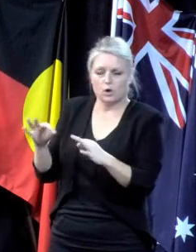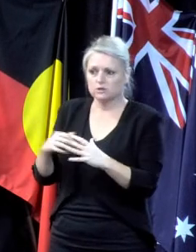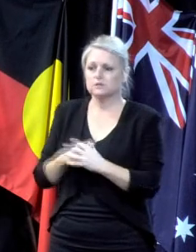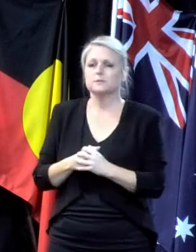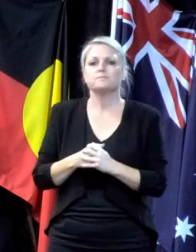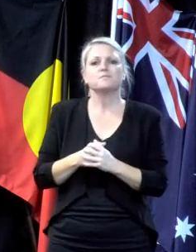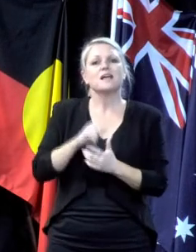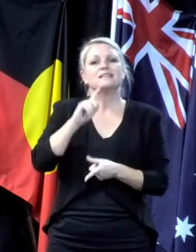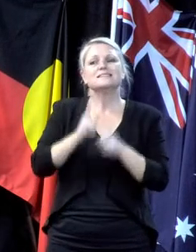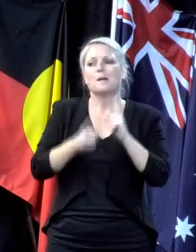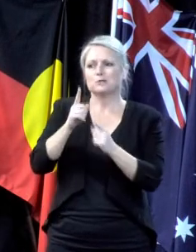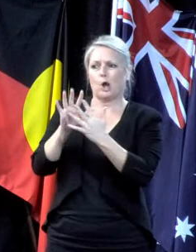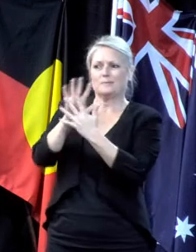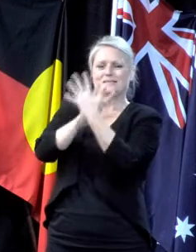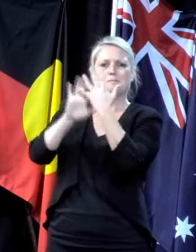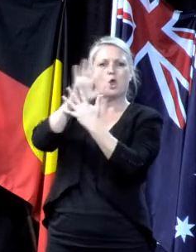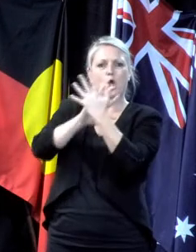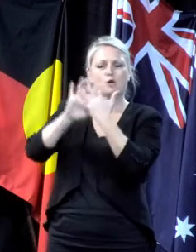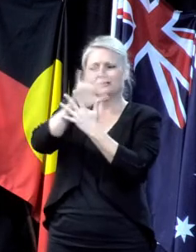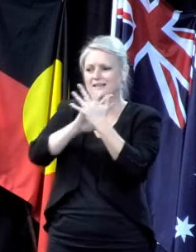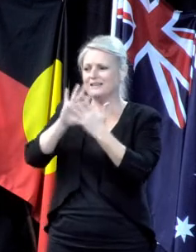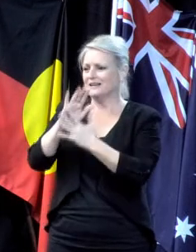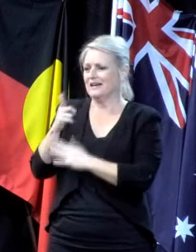a teacher aide and a parent where the parent should be working with the